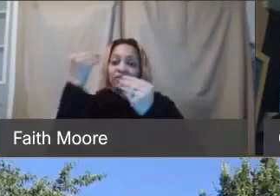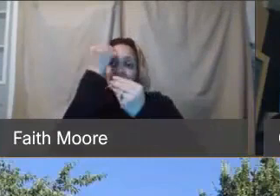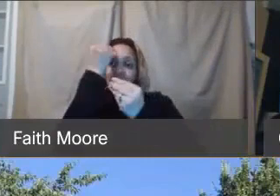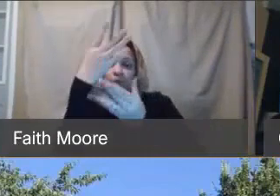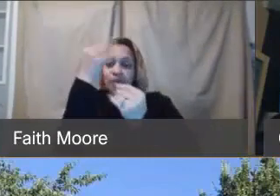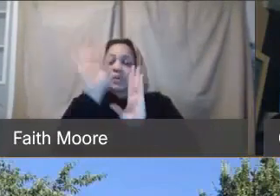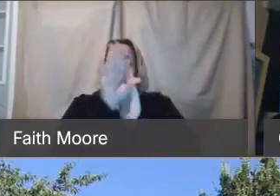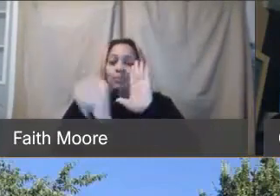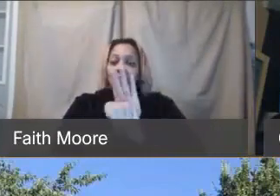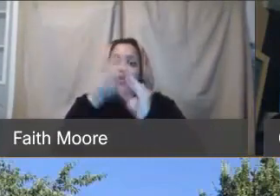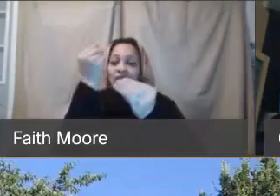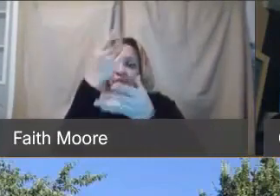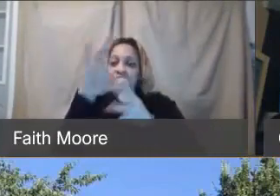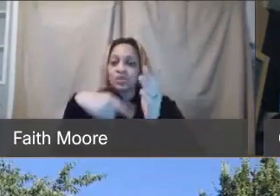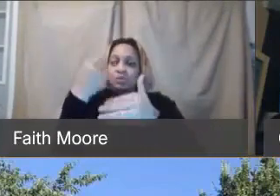project in an evergreen way,